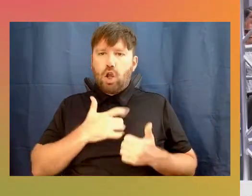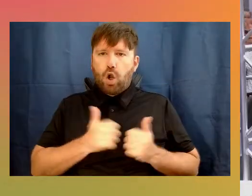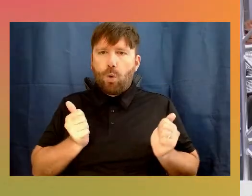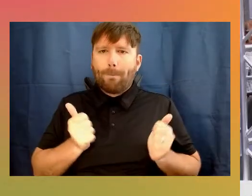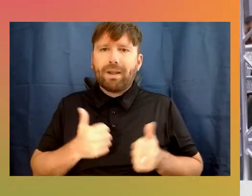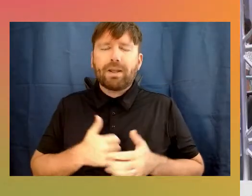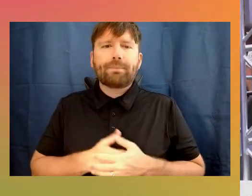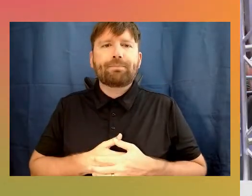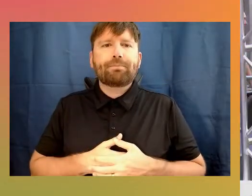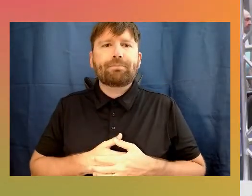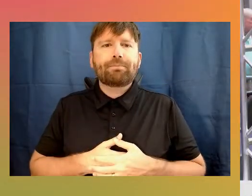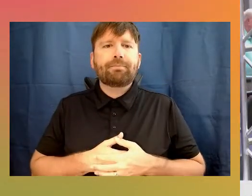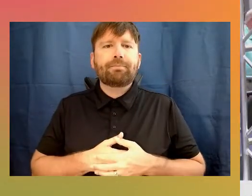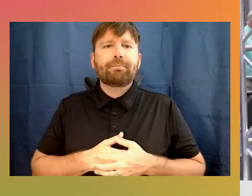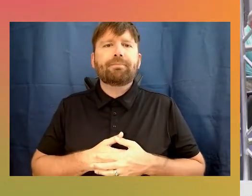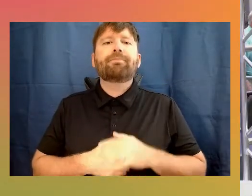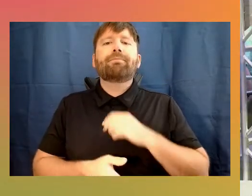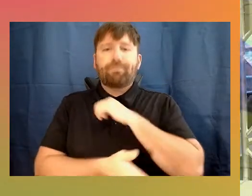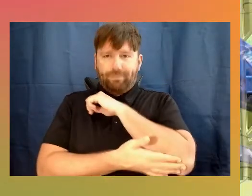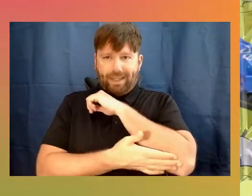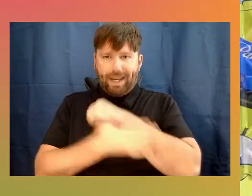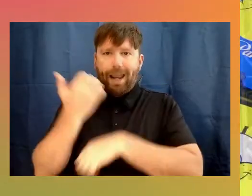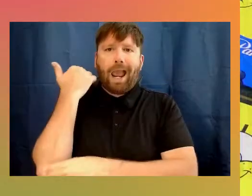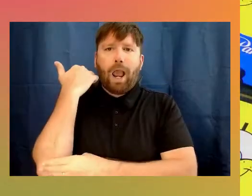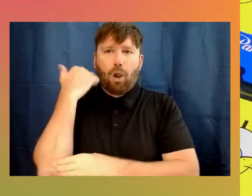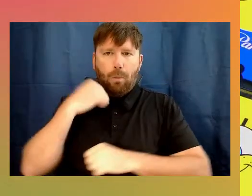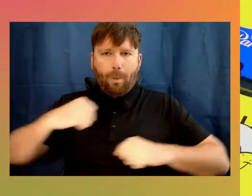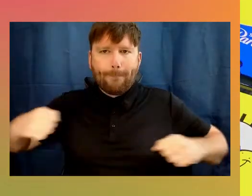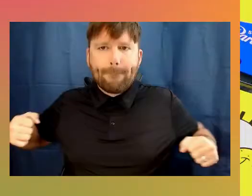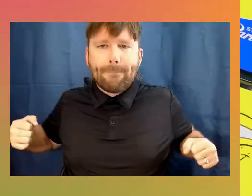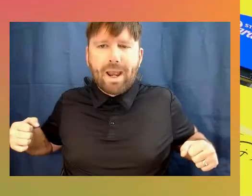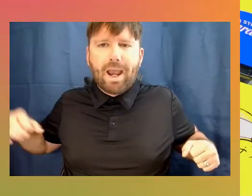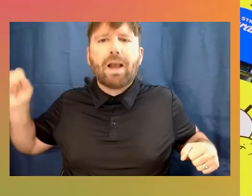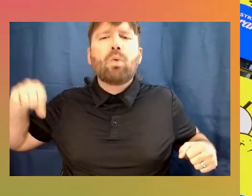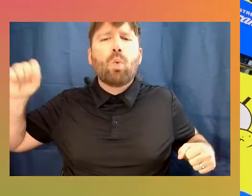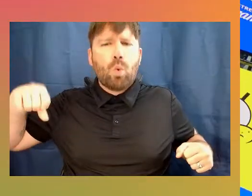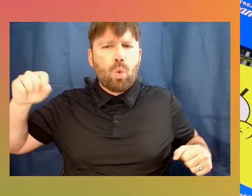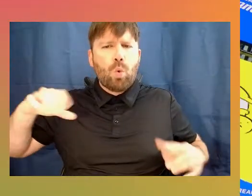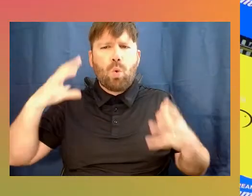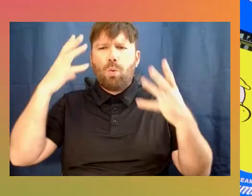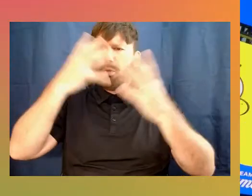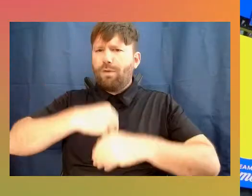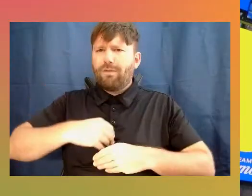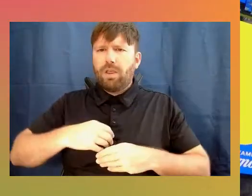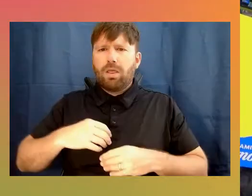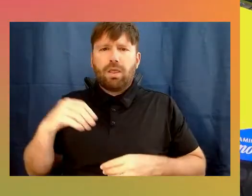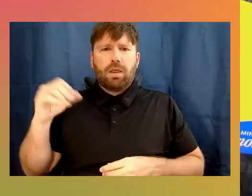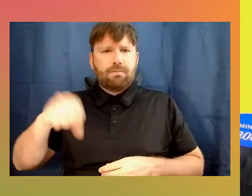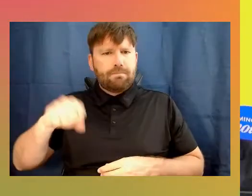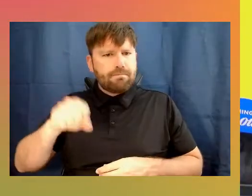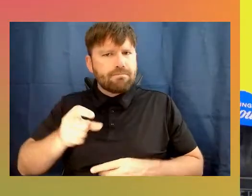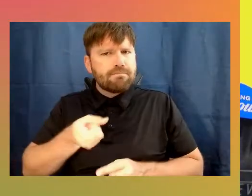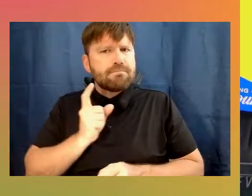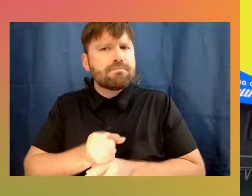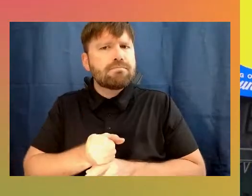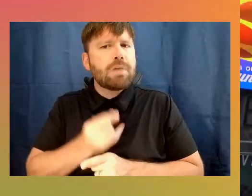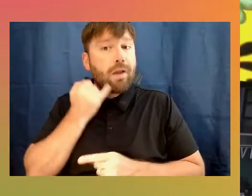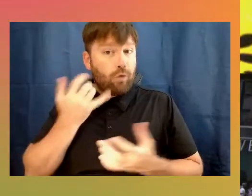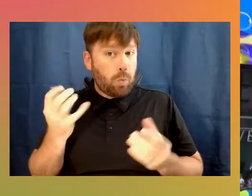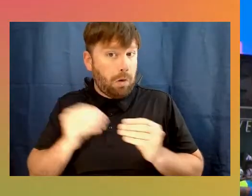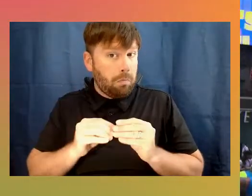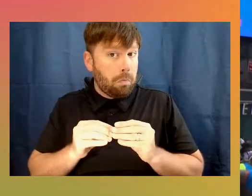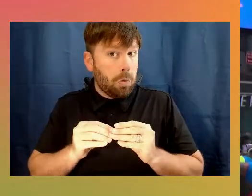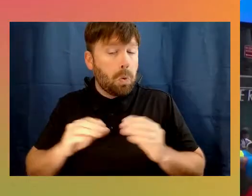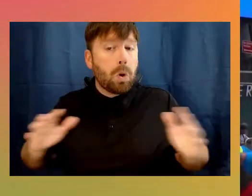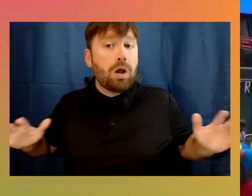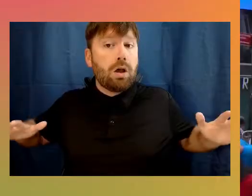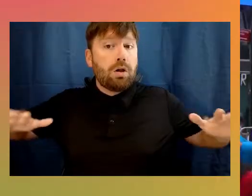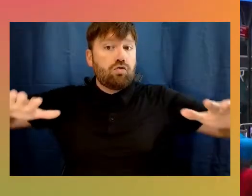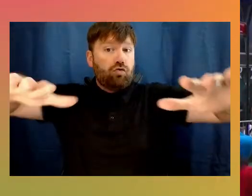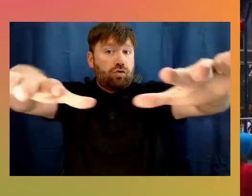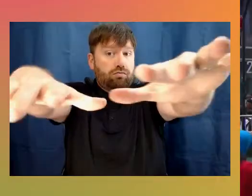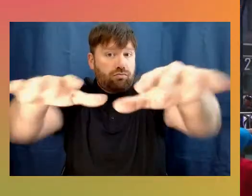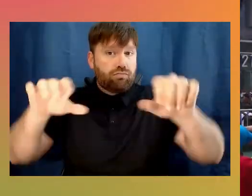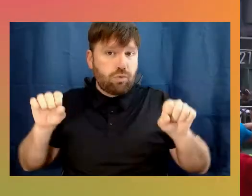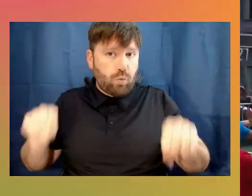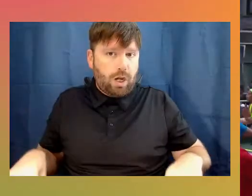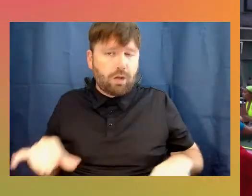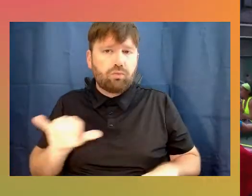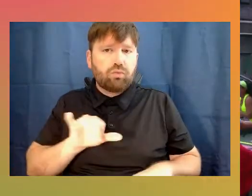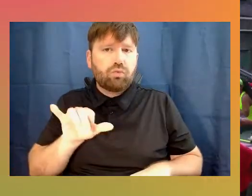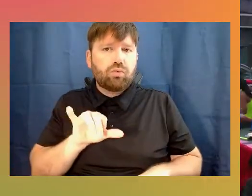AS SOON AS YOU LEAVE THE MAT.